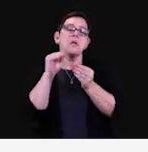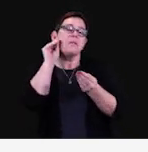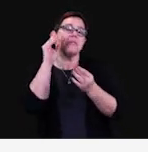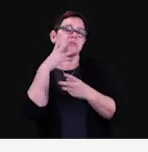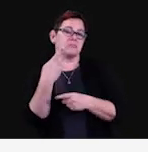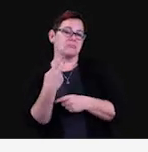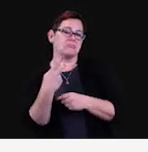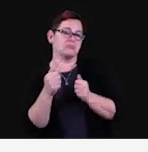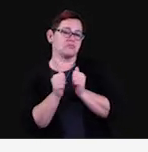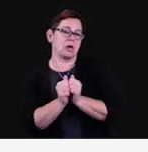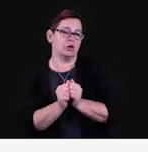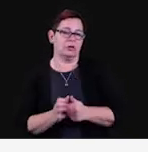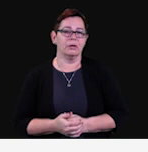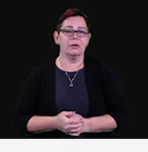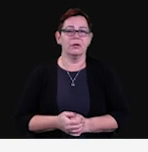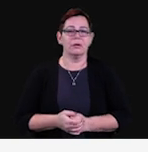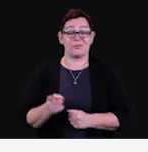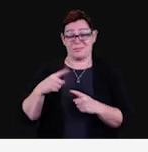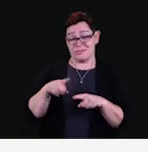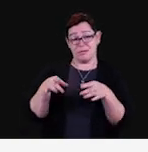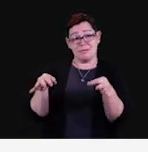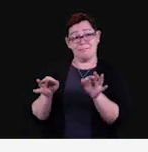When determining your residency status as an international